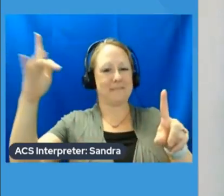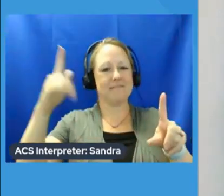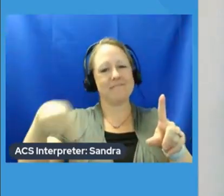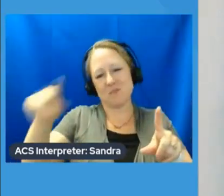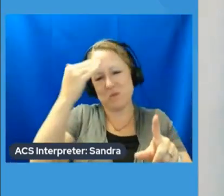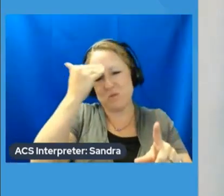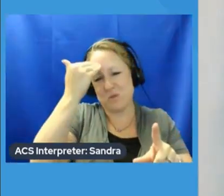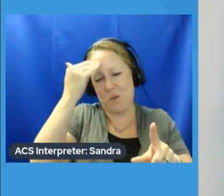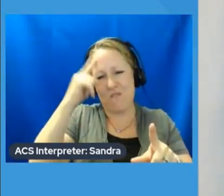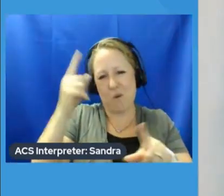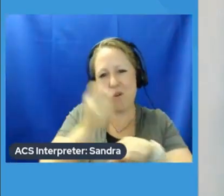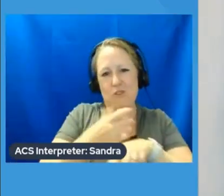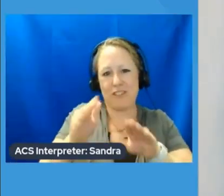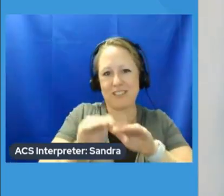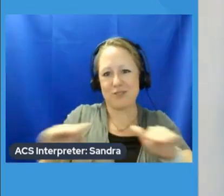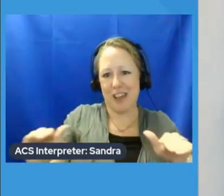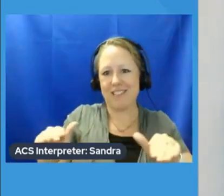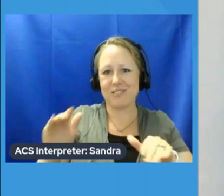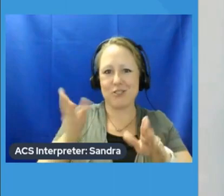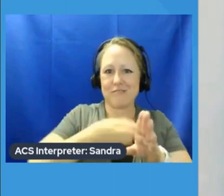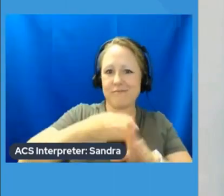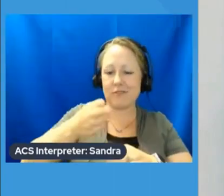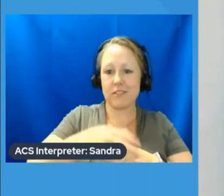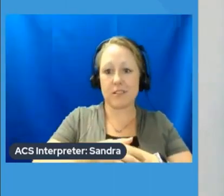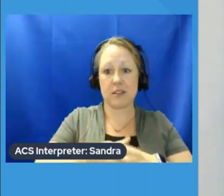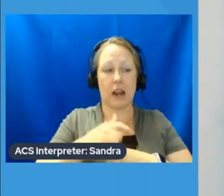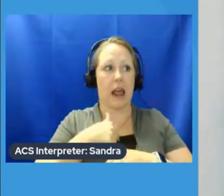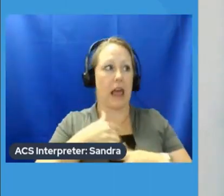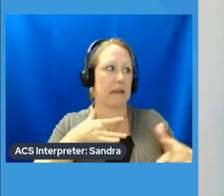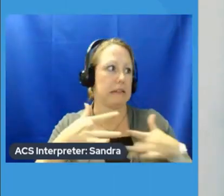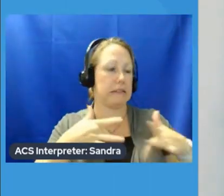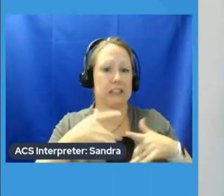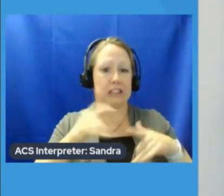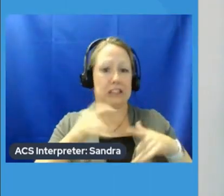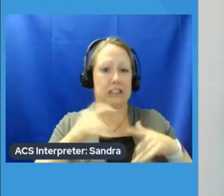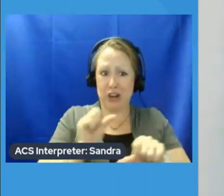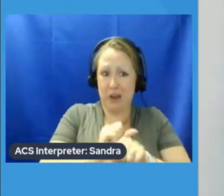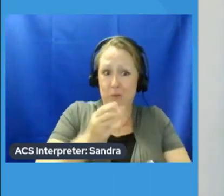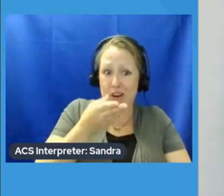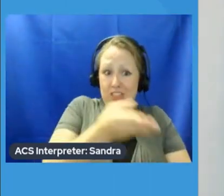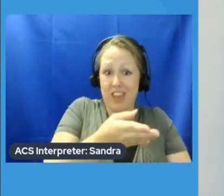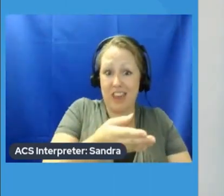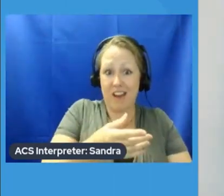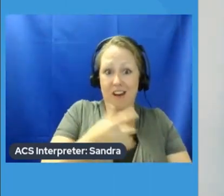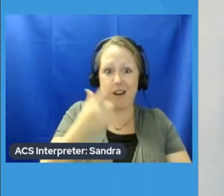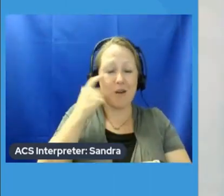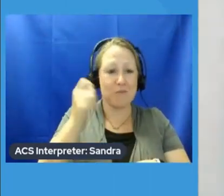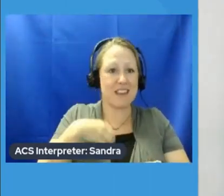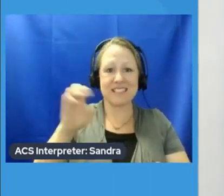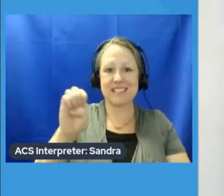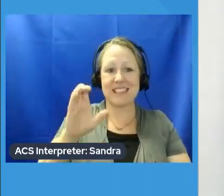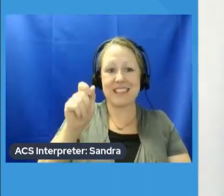Would I be able to have a career in early childhood in a place where the ECERS and ITERS were born? Was I enough?